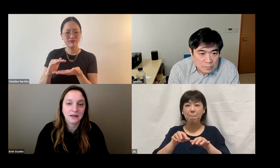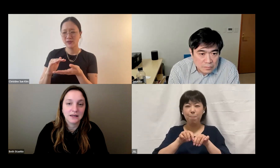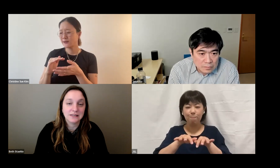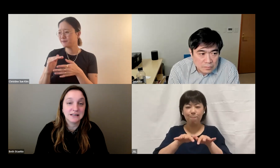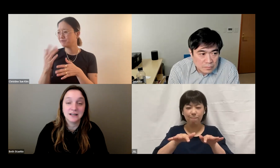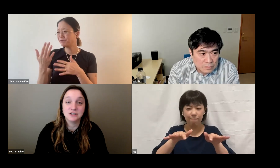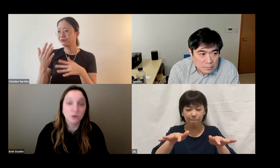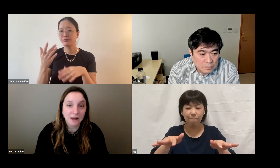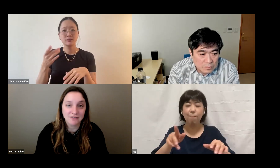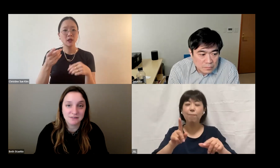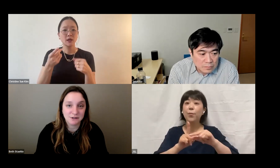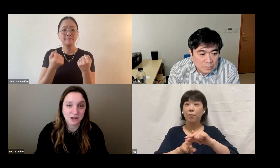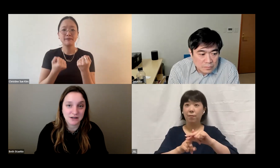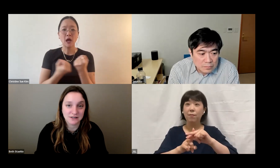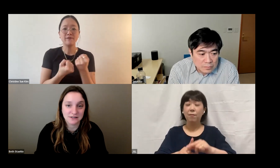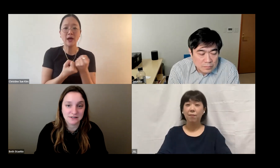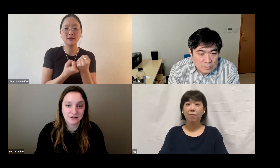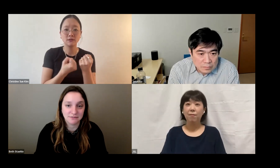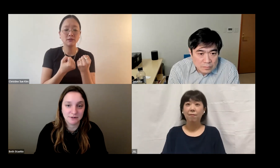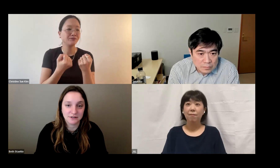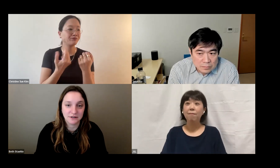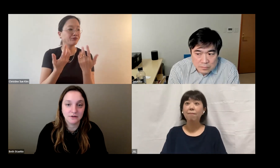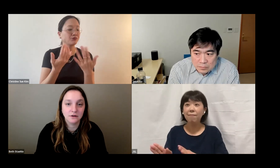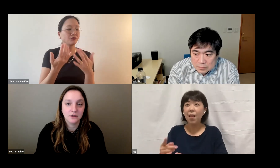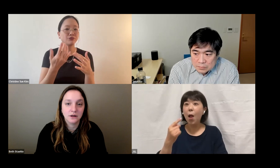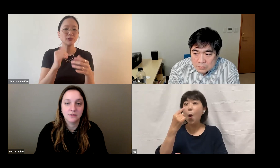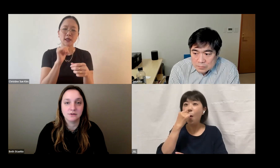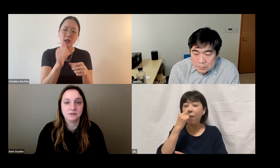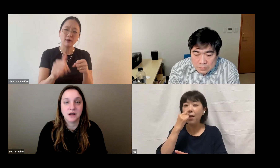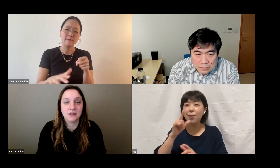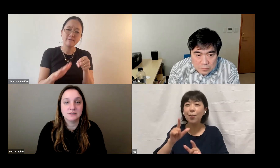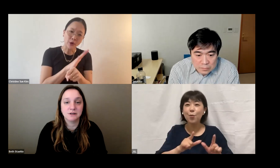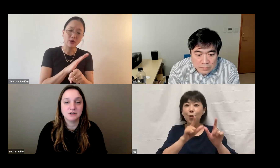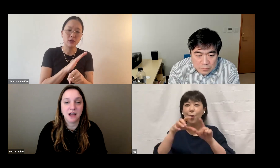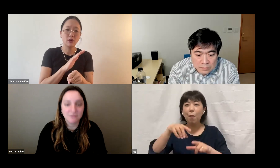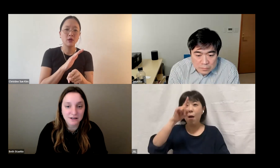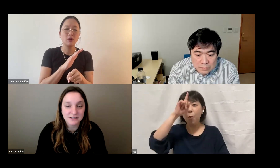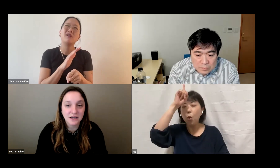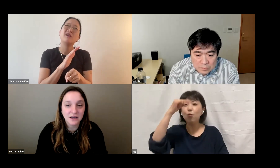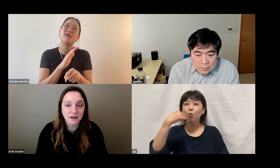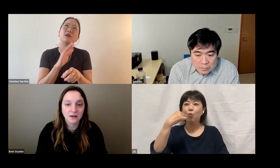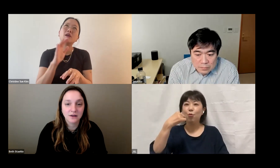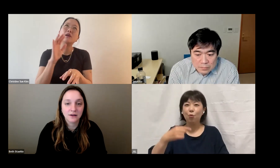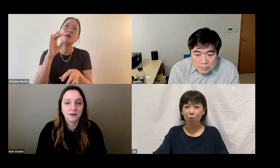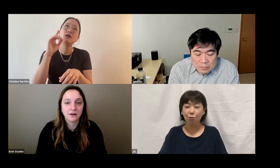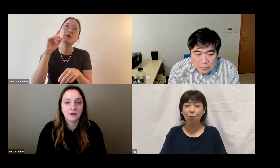is I don't have as much access, as a deaf person. There's not as much advocacy.